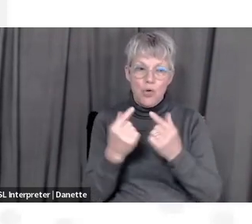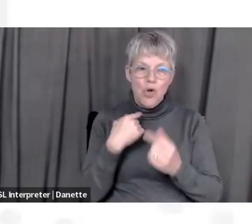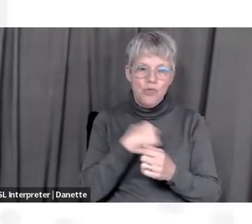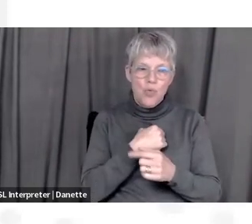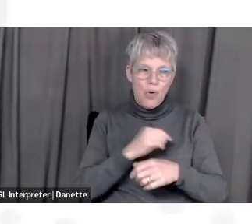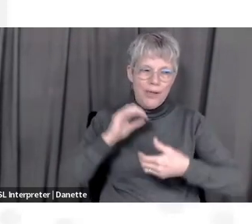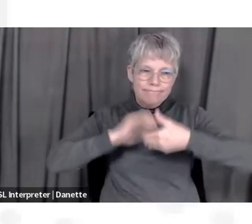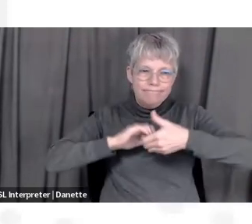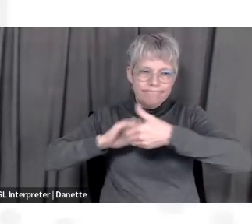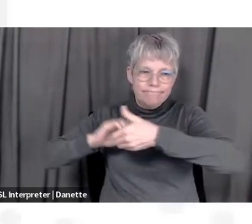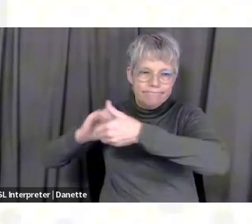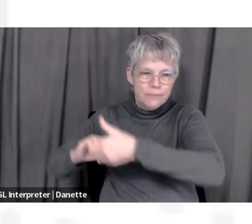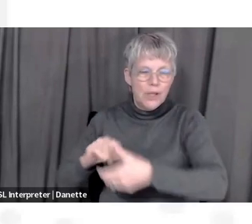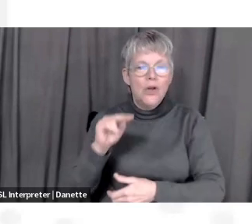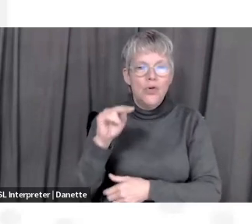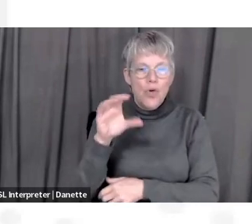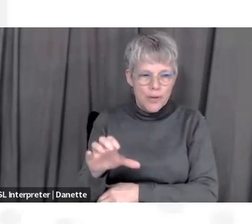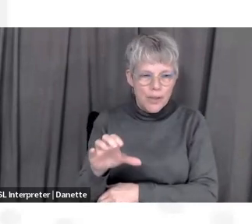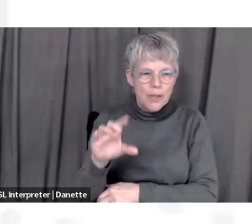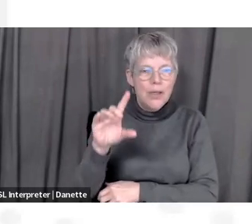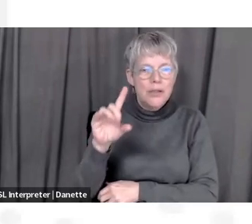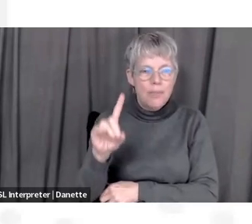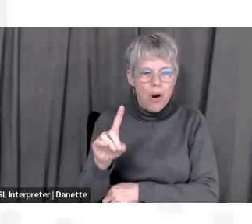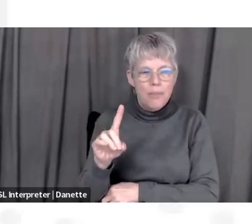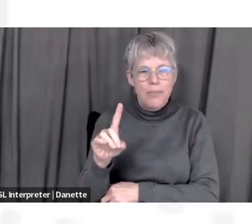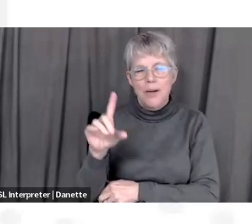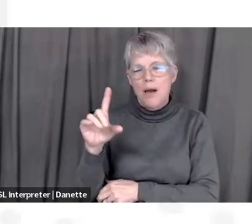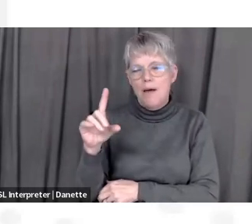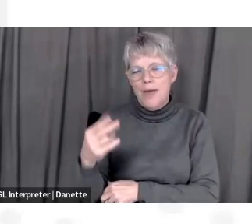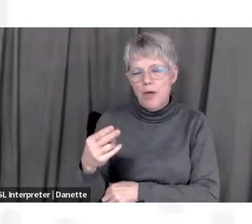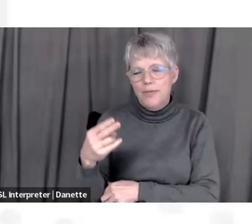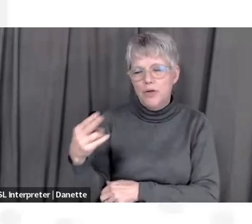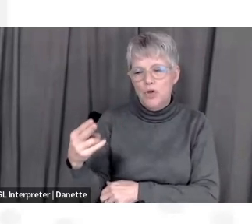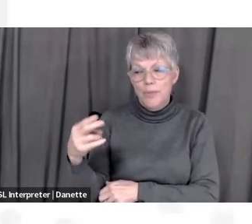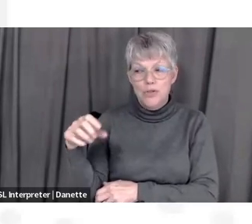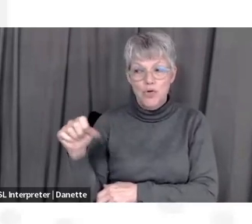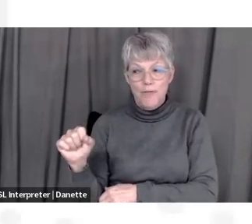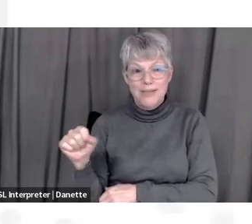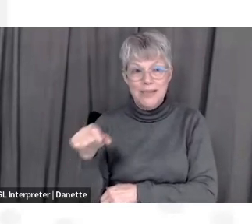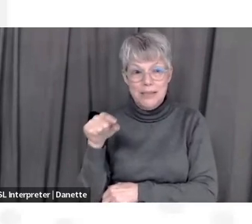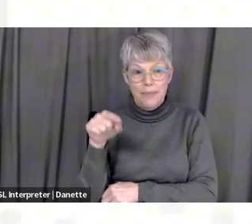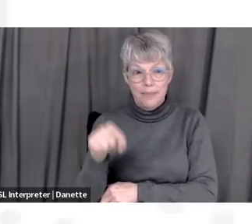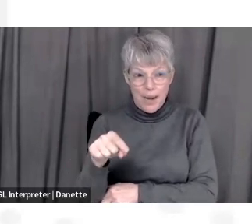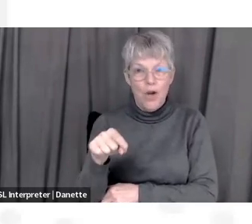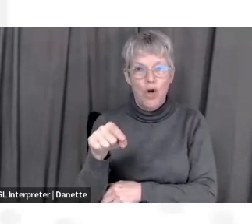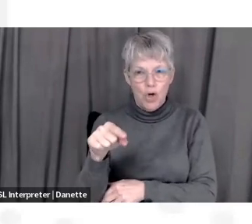across the nation and you can see the North Carolina Department of Health and Human Services logo there at the top.